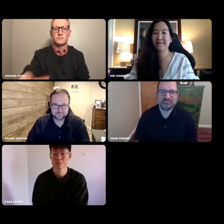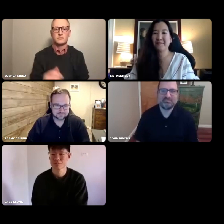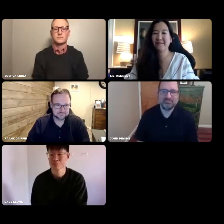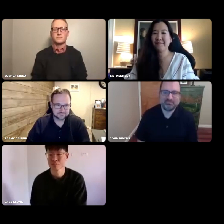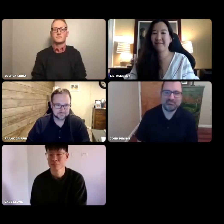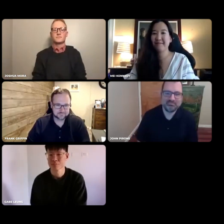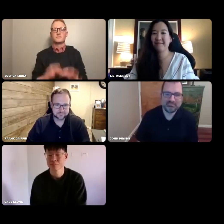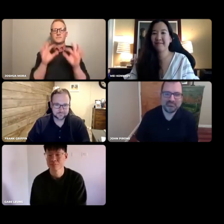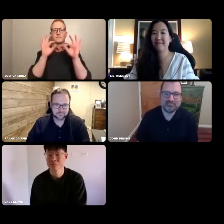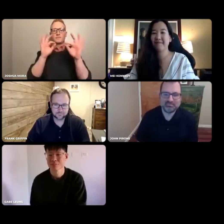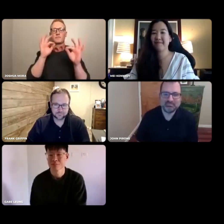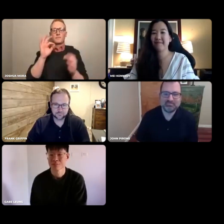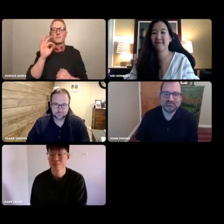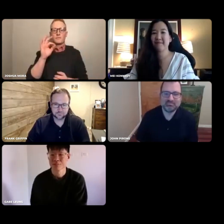I know you have already.